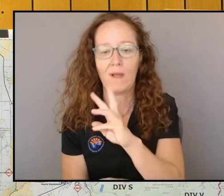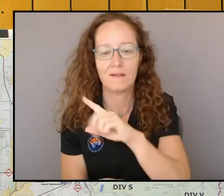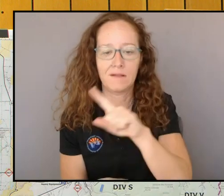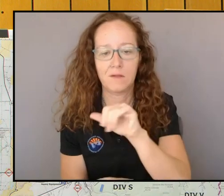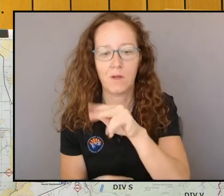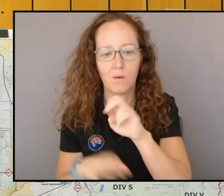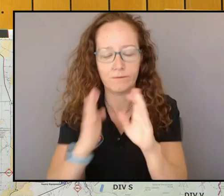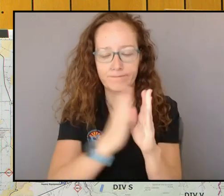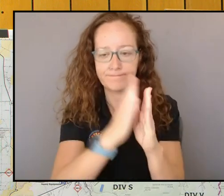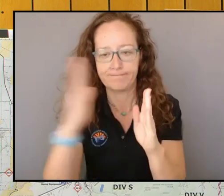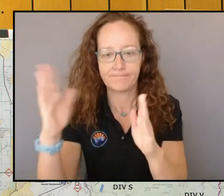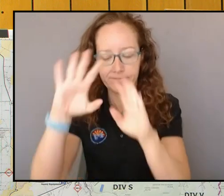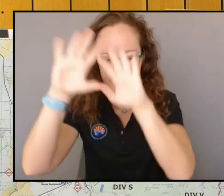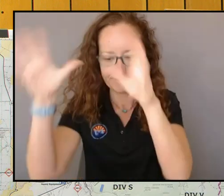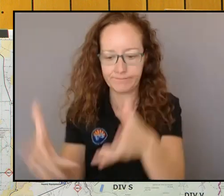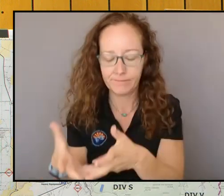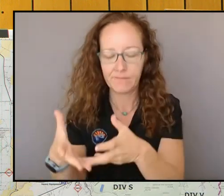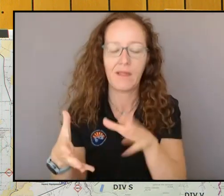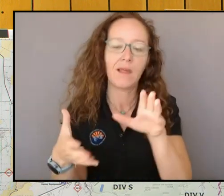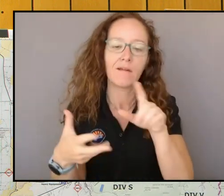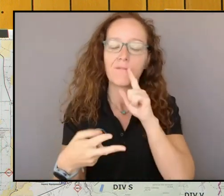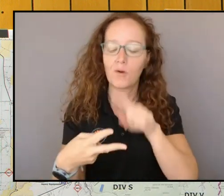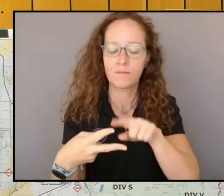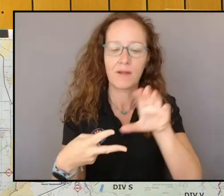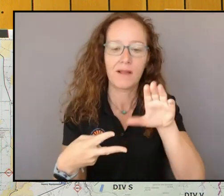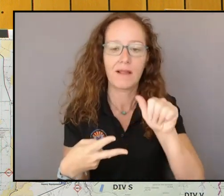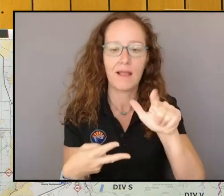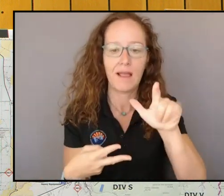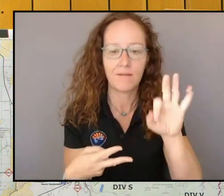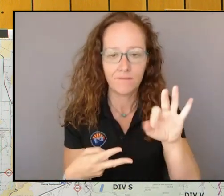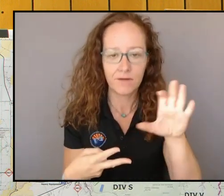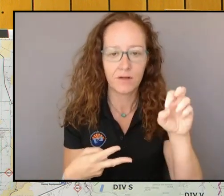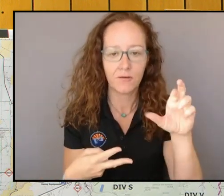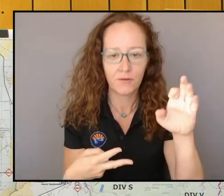Hermits Peak Fire. Last night on our infrared flight, we showed